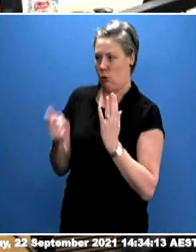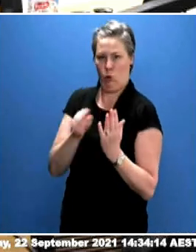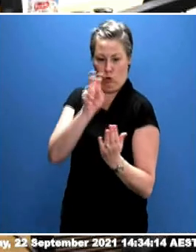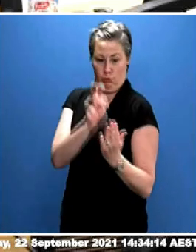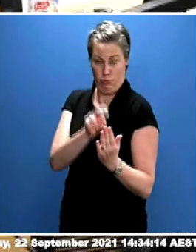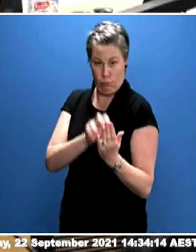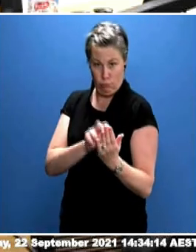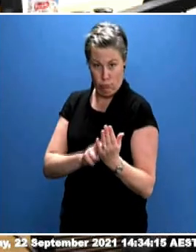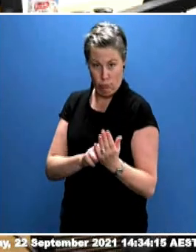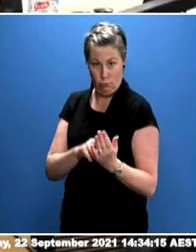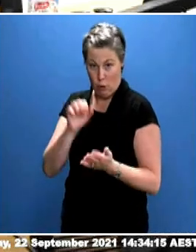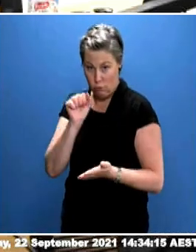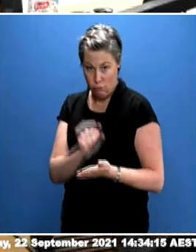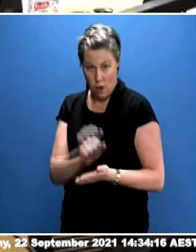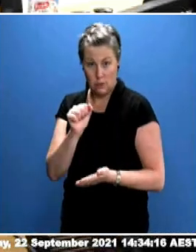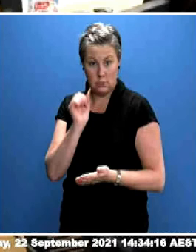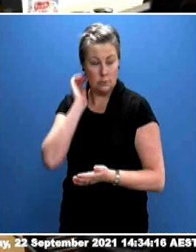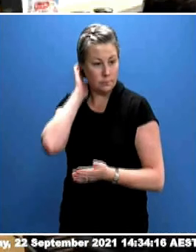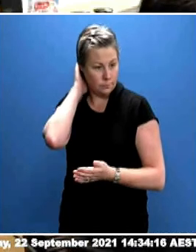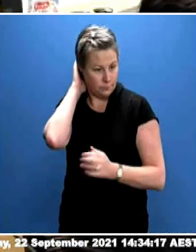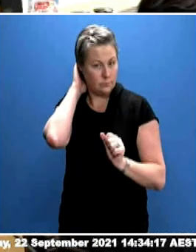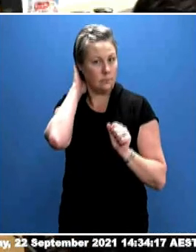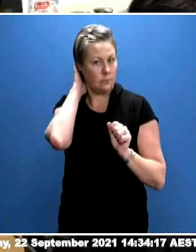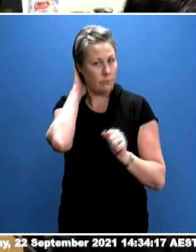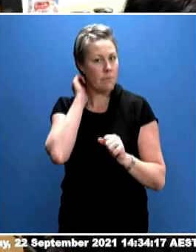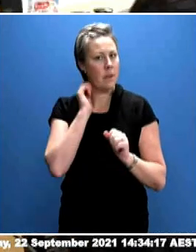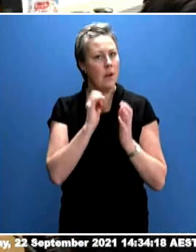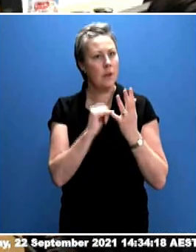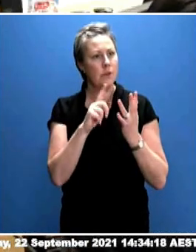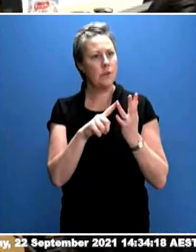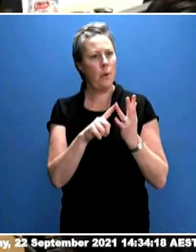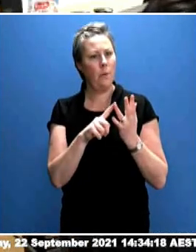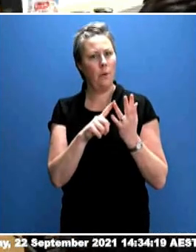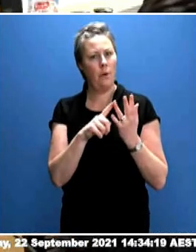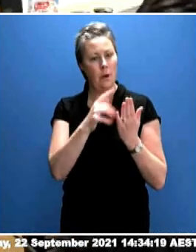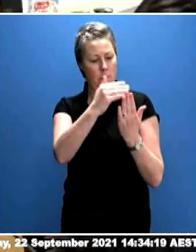Do you think, given the criteria for entry, that it would be